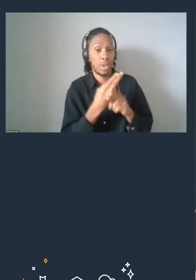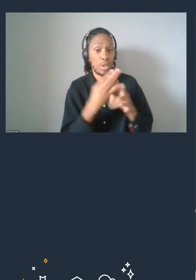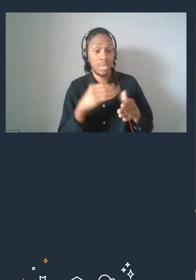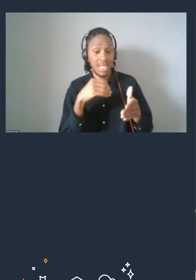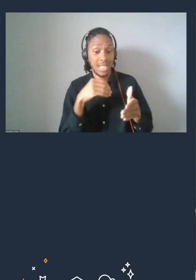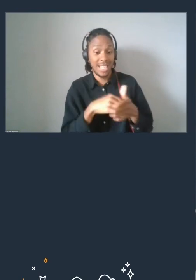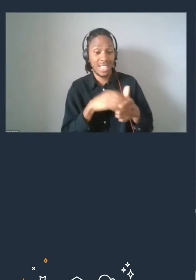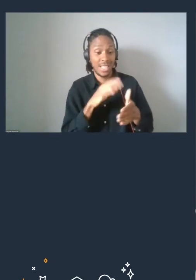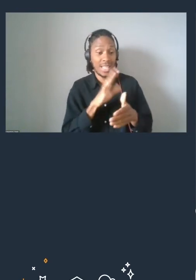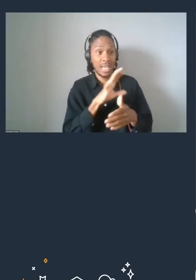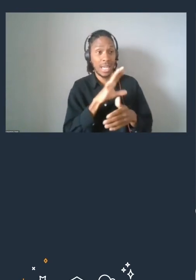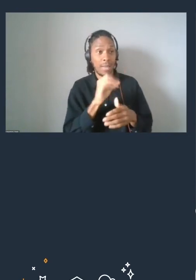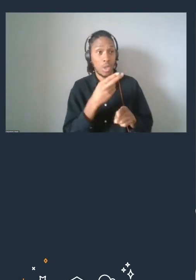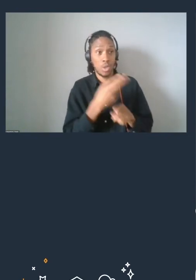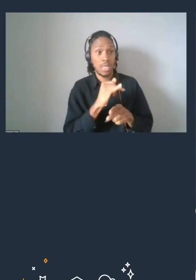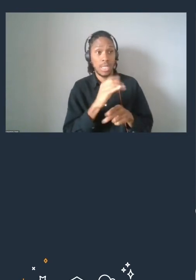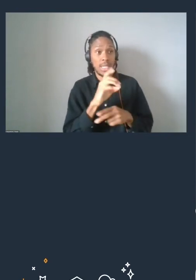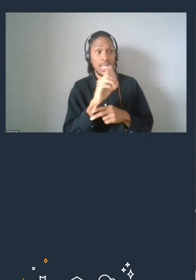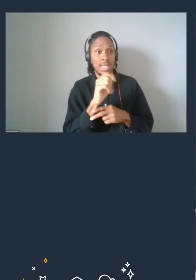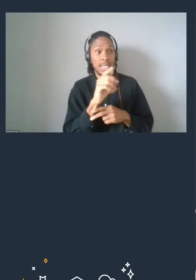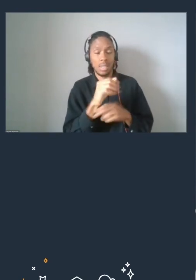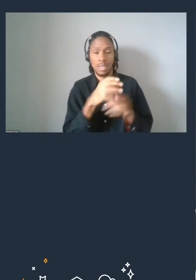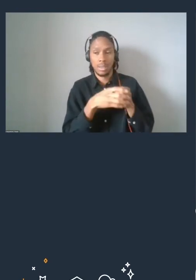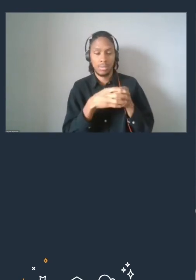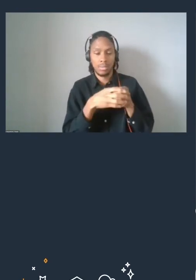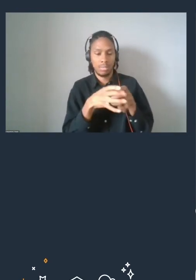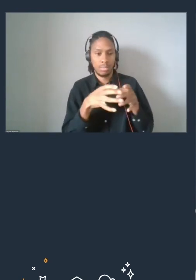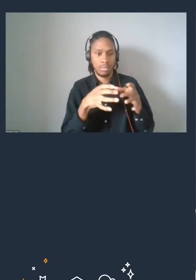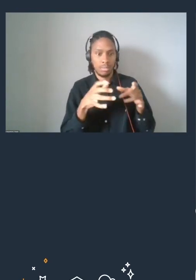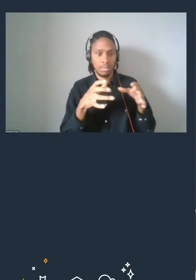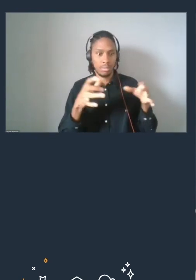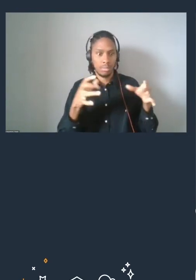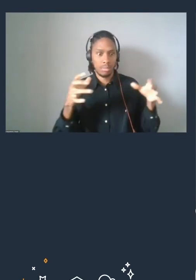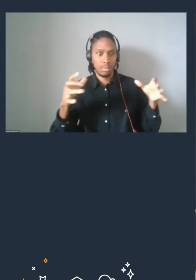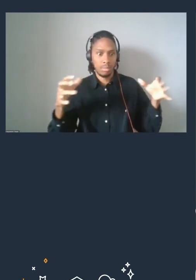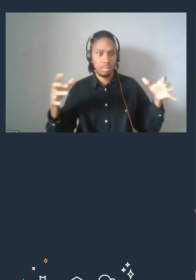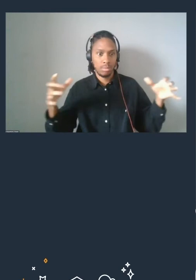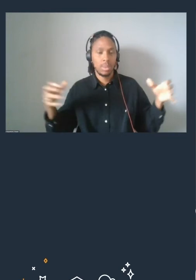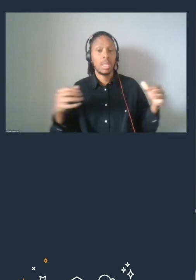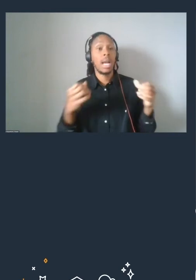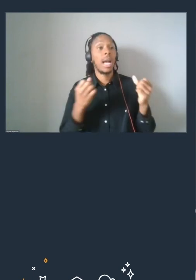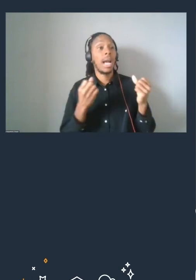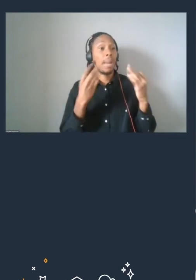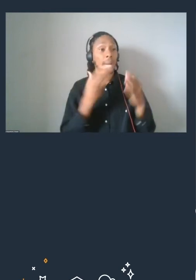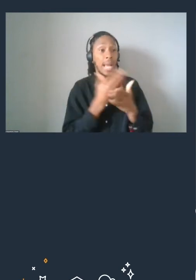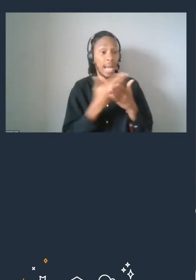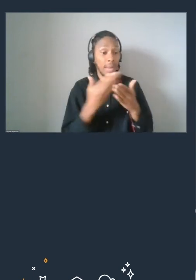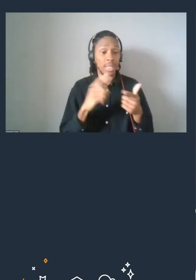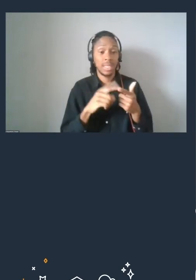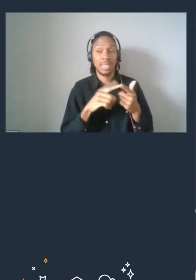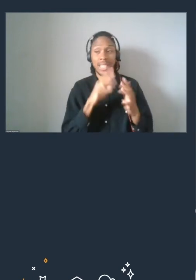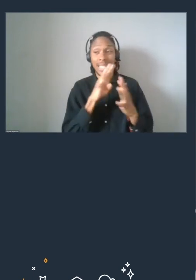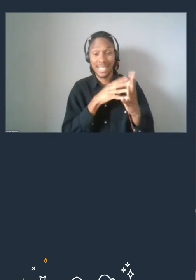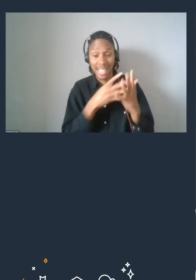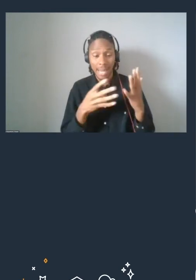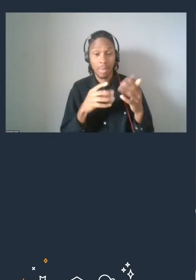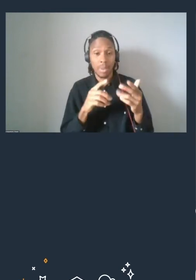is increasing exponentially. The number of objects, the number of table partitions go into the table,